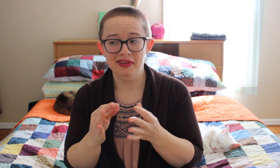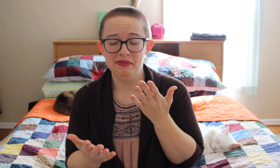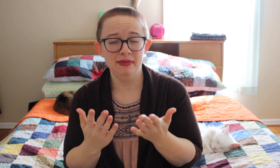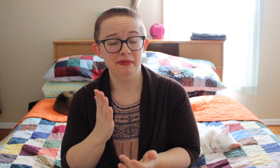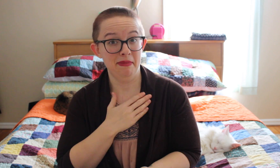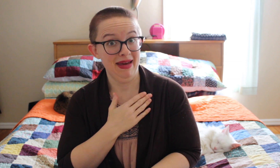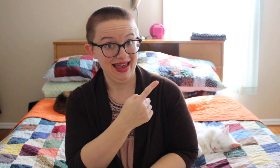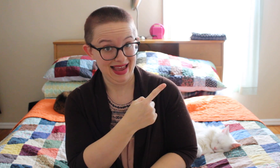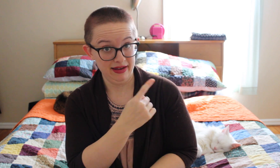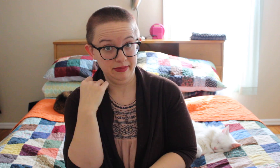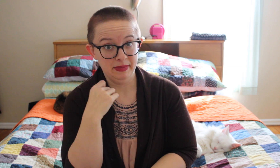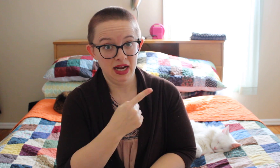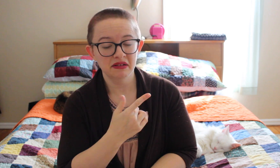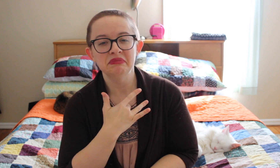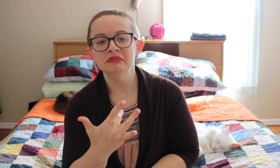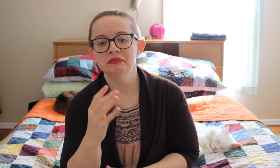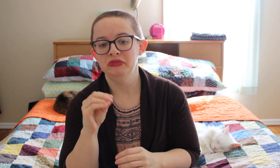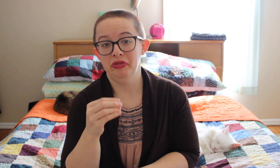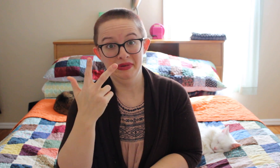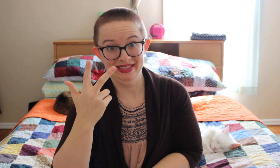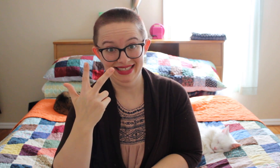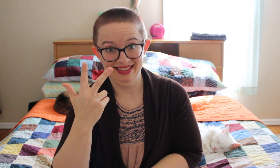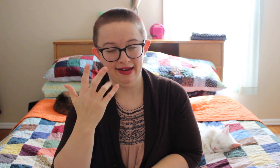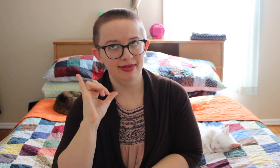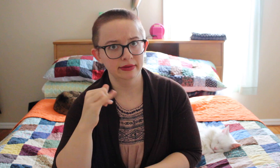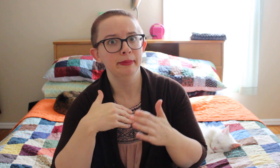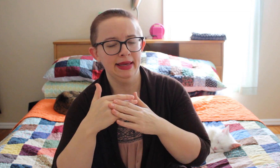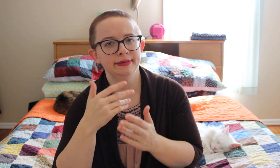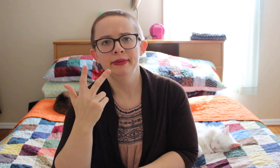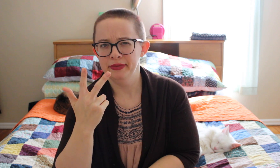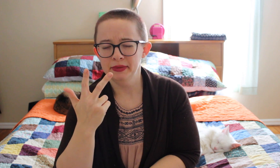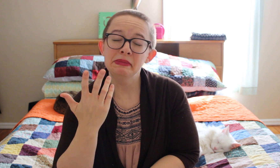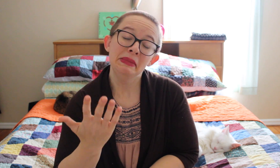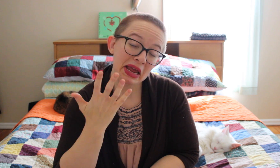meaning maybe only fit like in mine here, I would say maybe 3, and maybe max three...